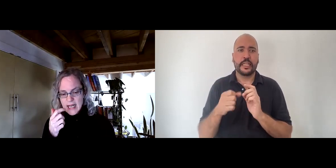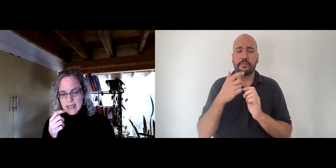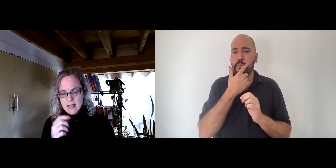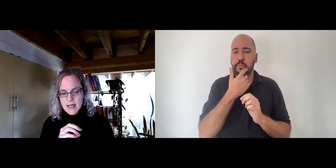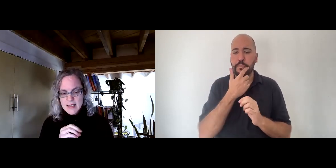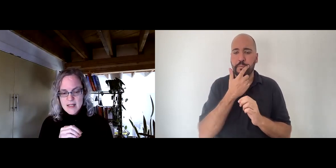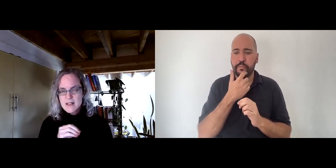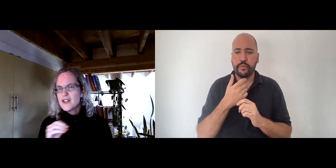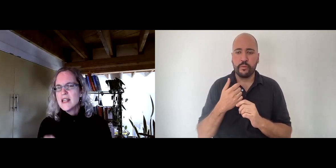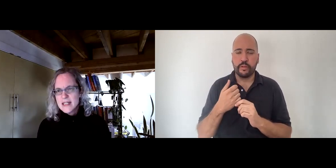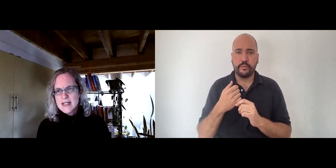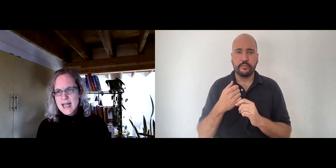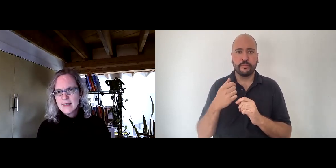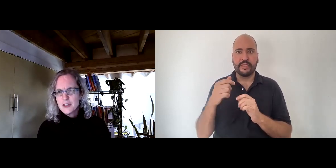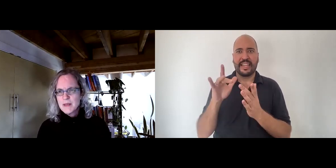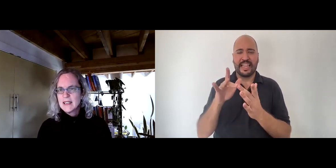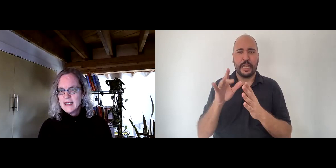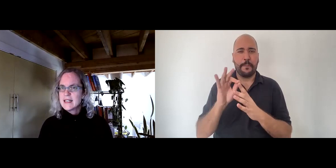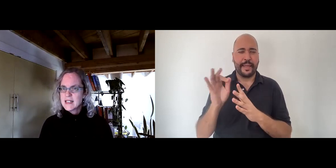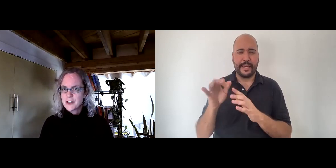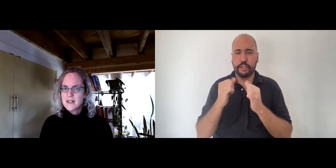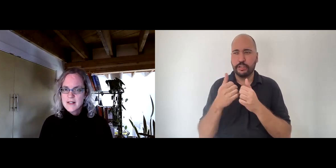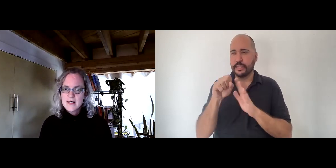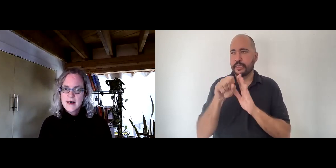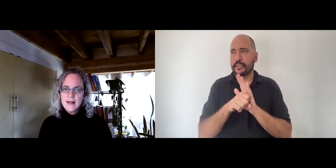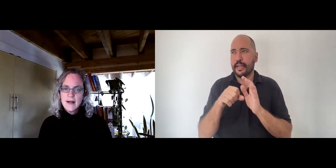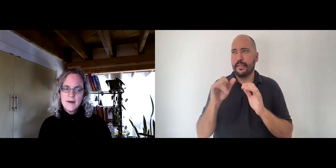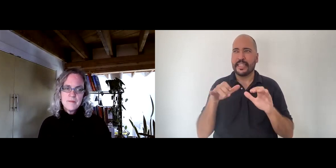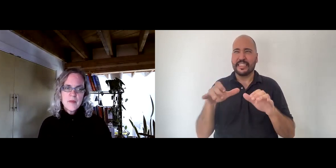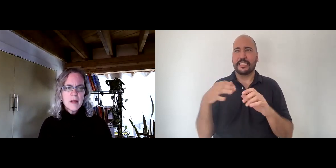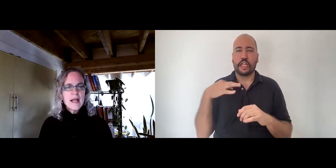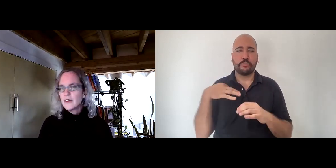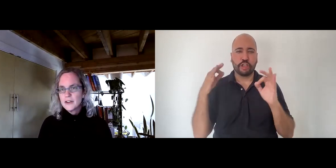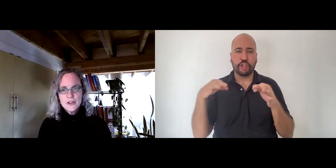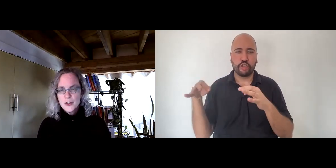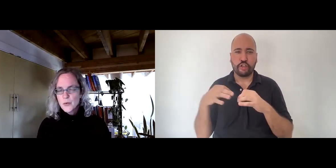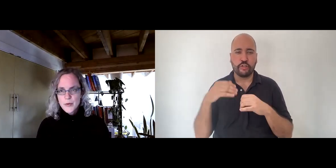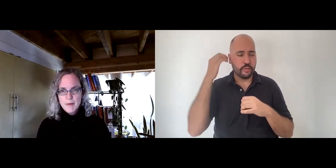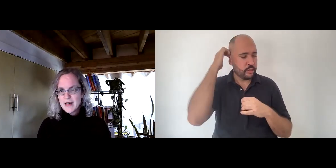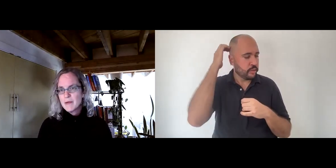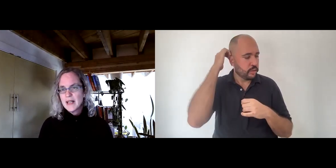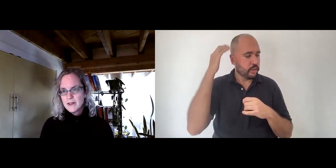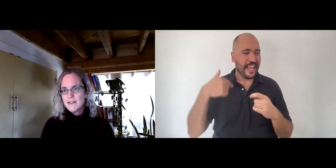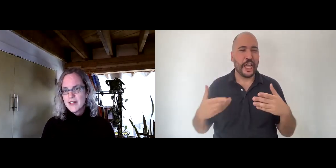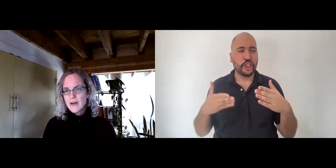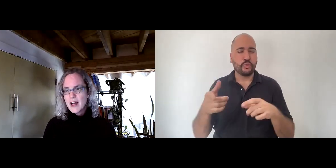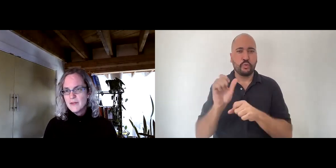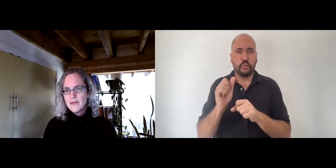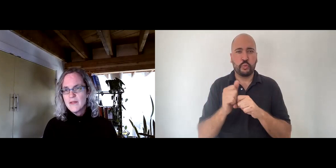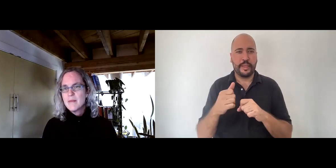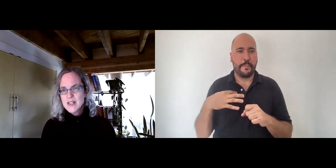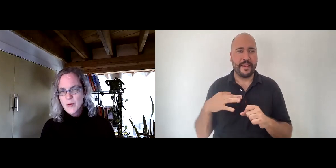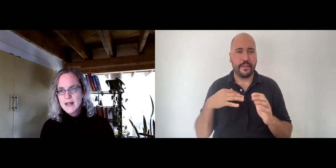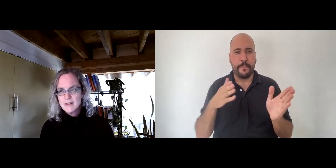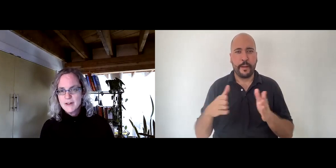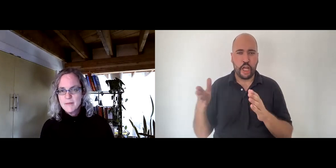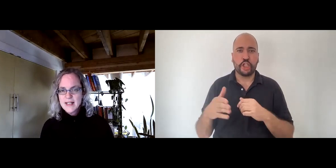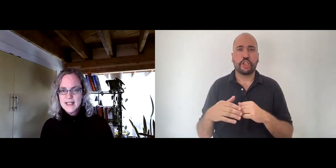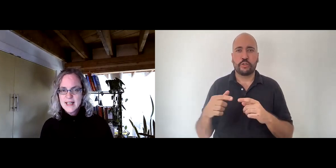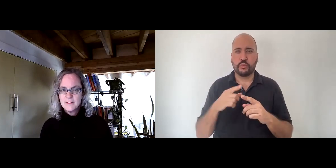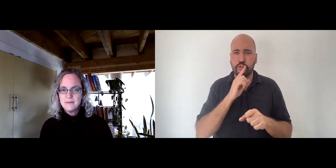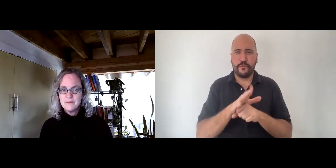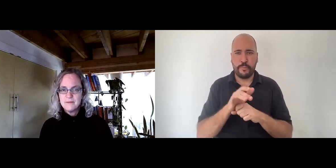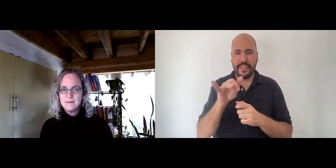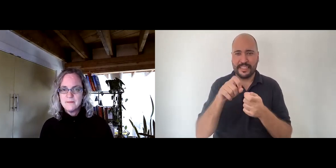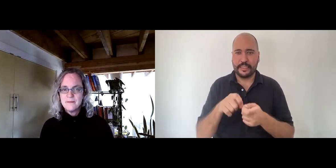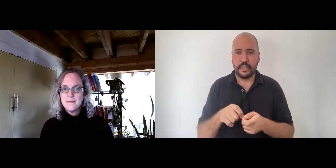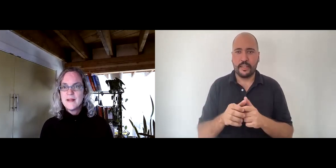But I encourage you to work with a benefit planner to figure out the best way to confirm that detail.